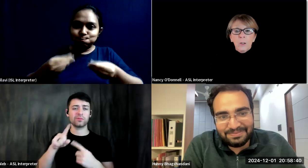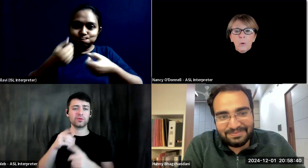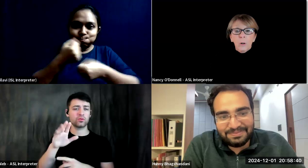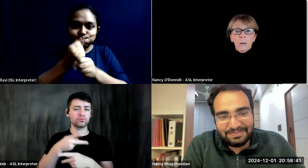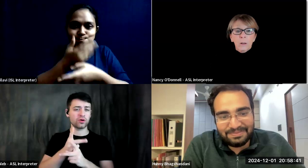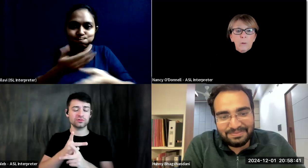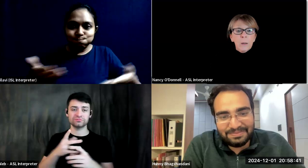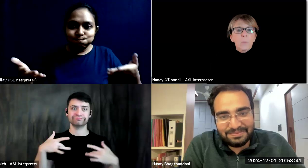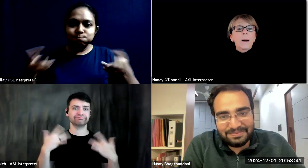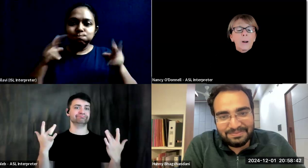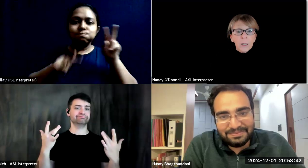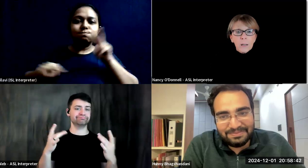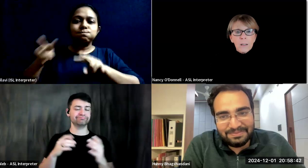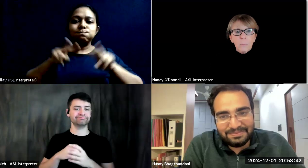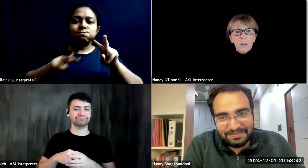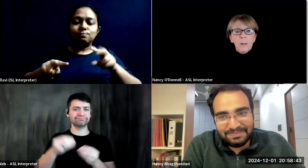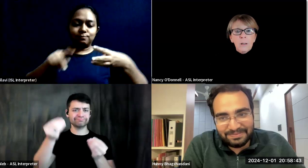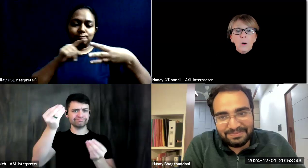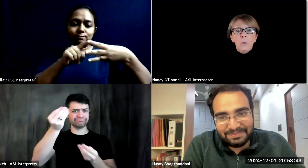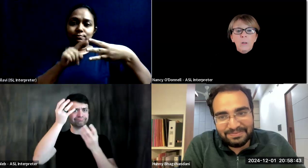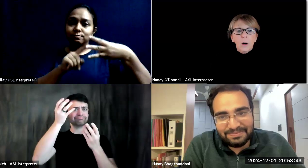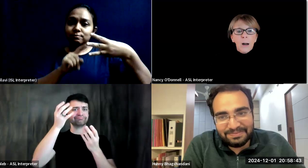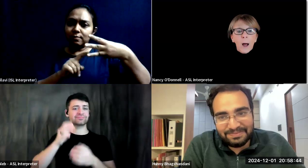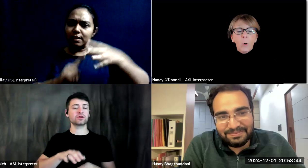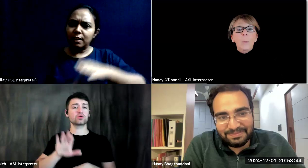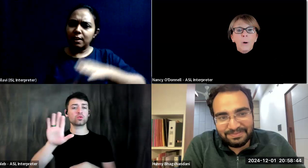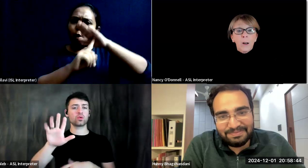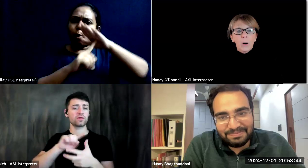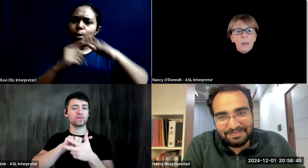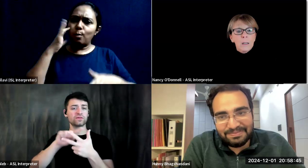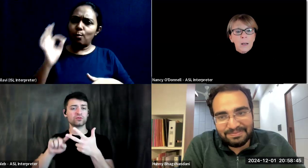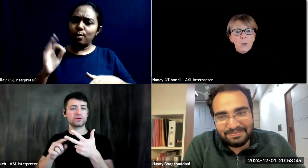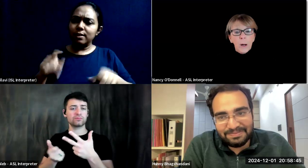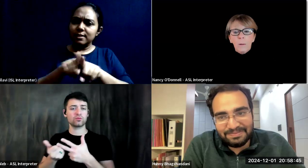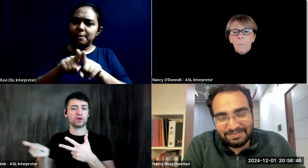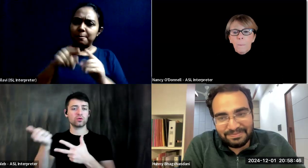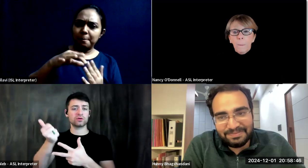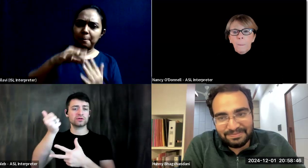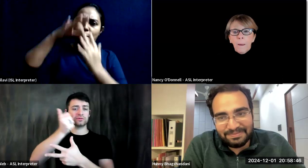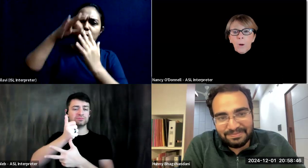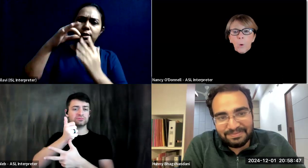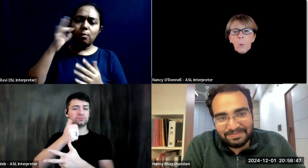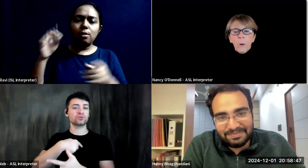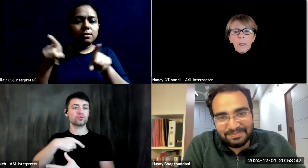and your three priorities, because those are our priorities as well.